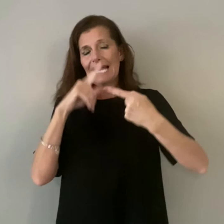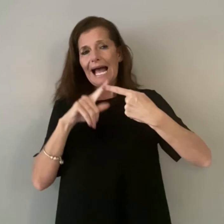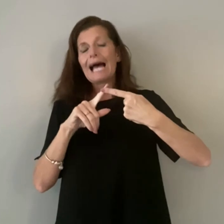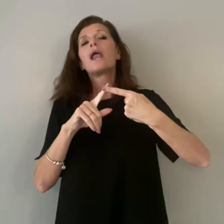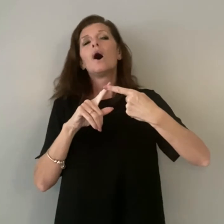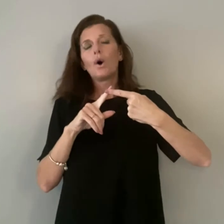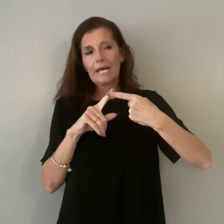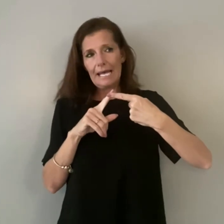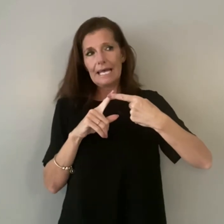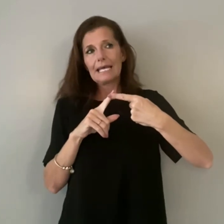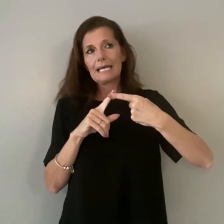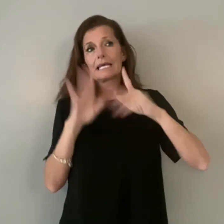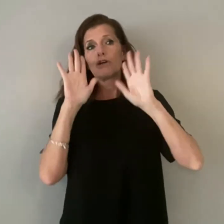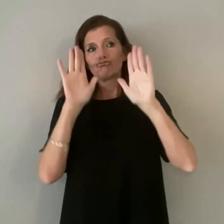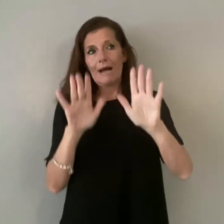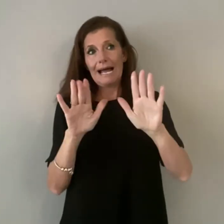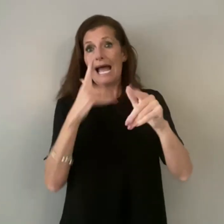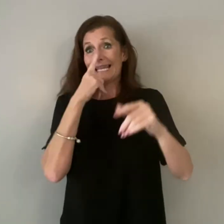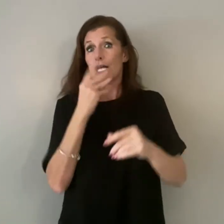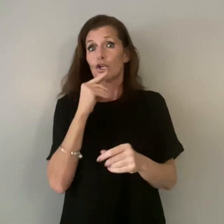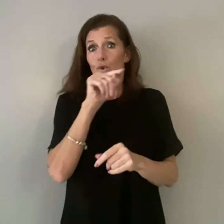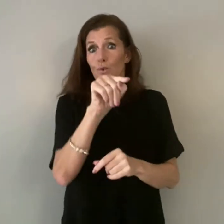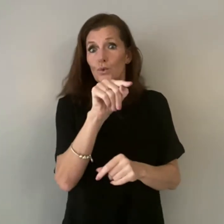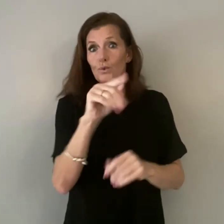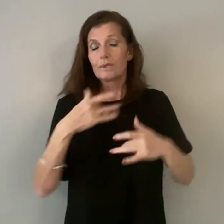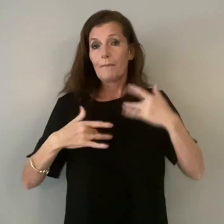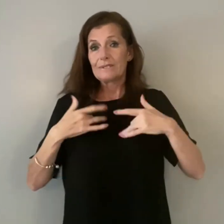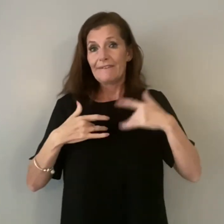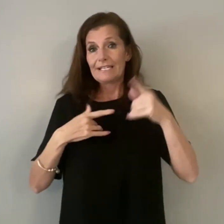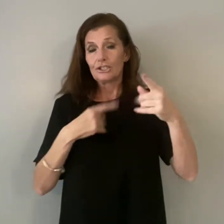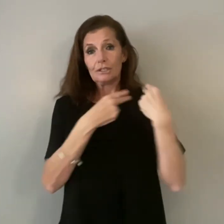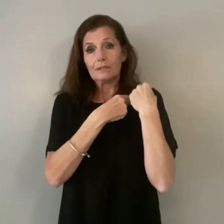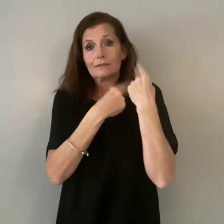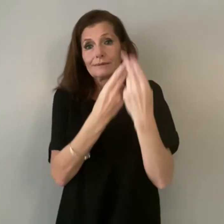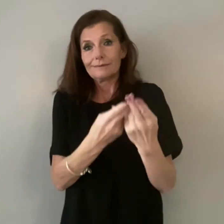they'll either be able to say, okay, can we direct it somewhere so that you can see